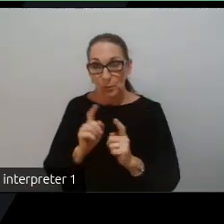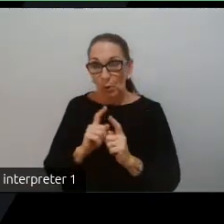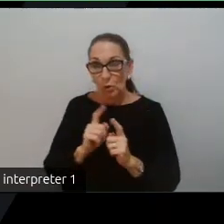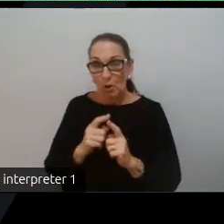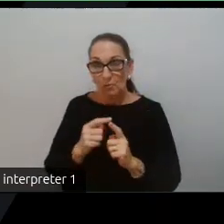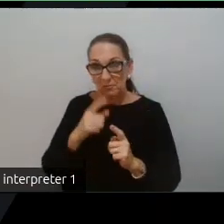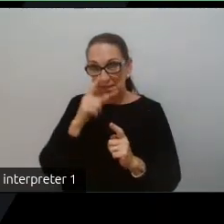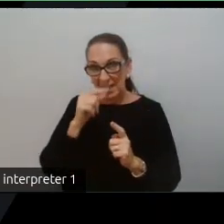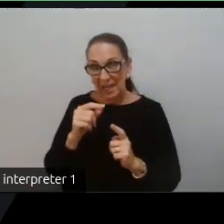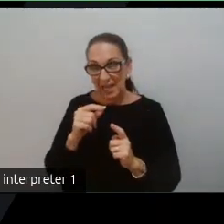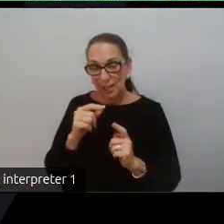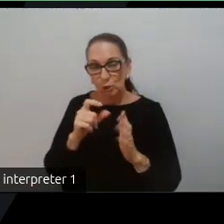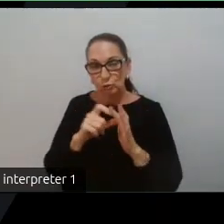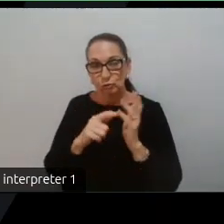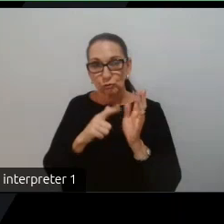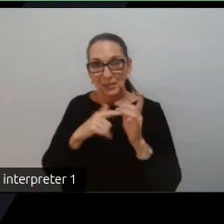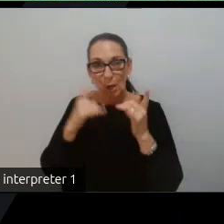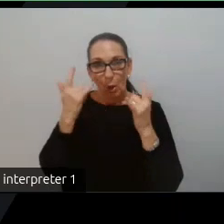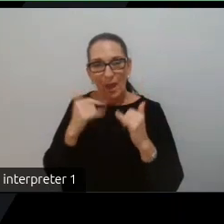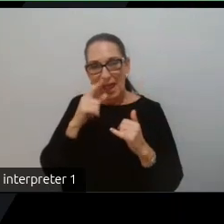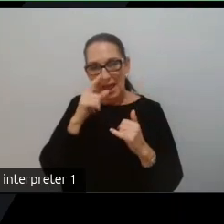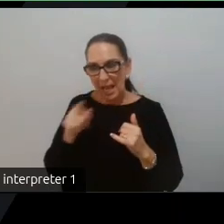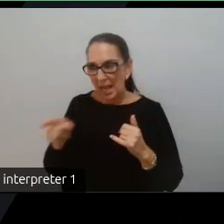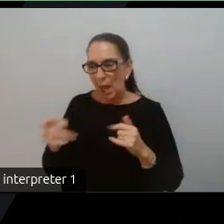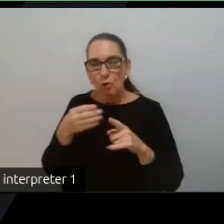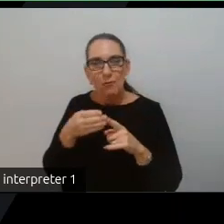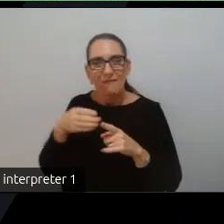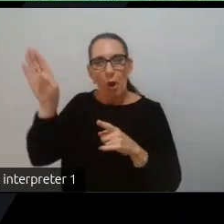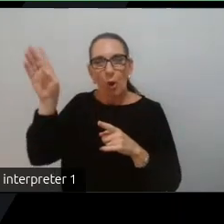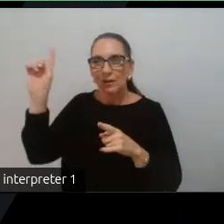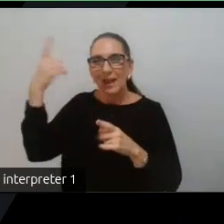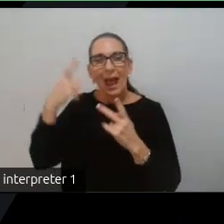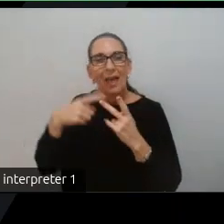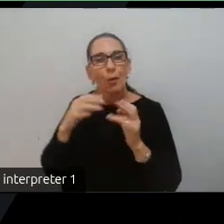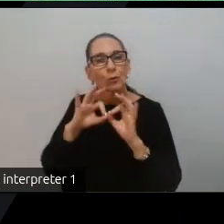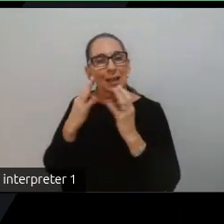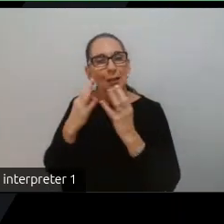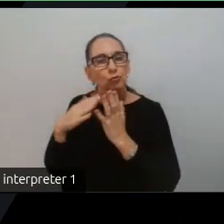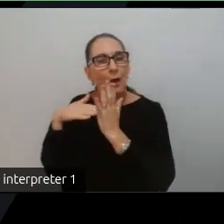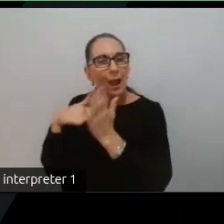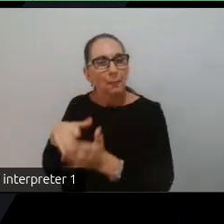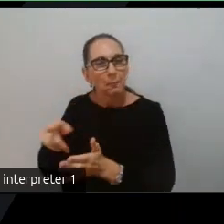other organizations who might be able to help with their issues such as domestic violence